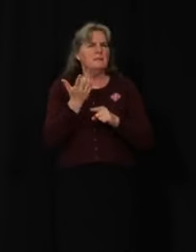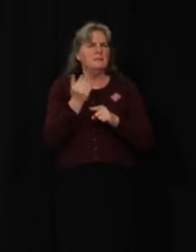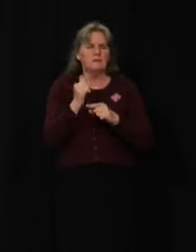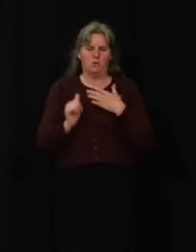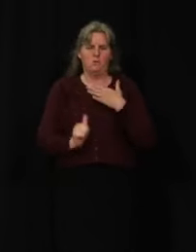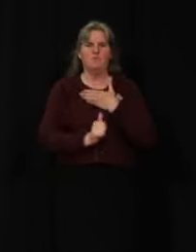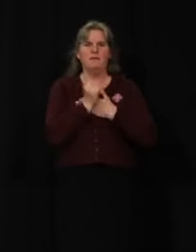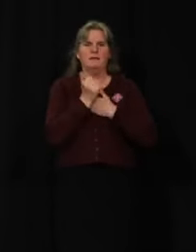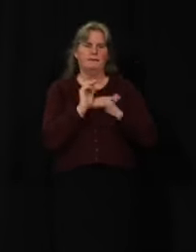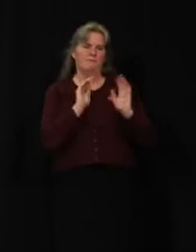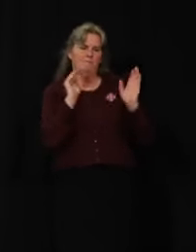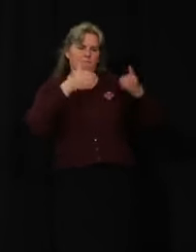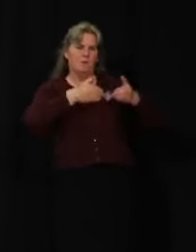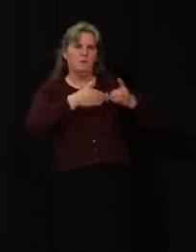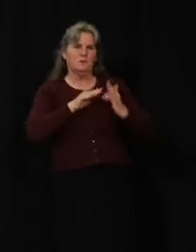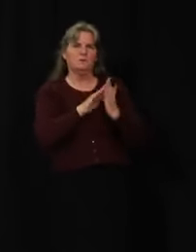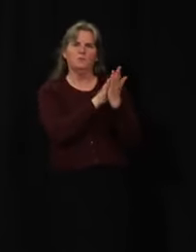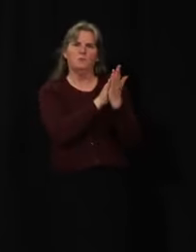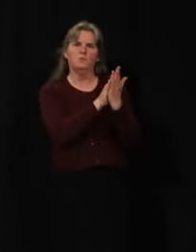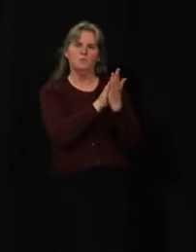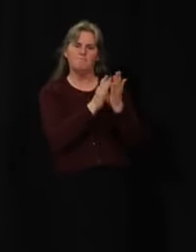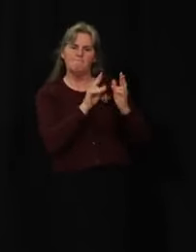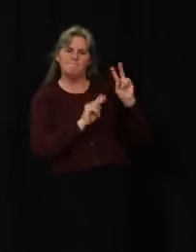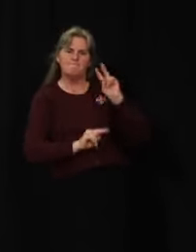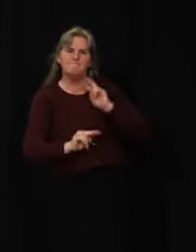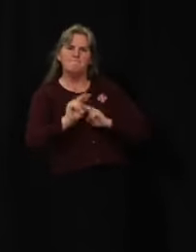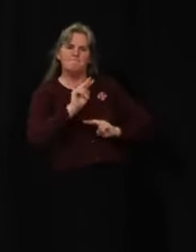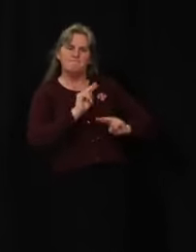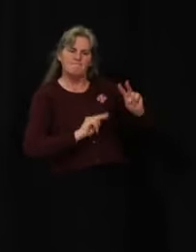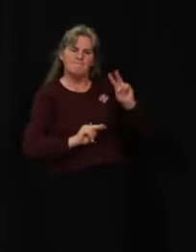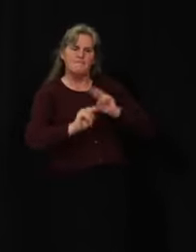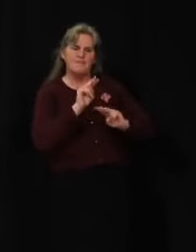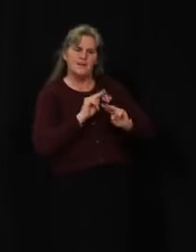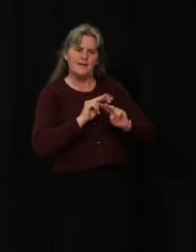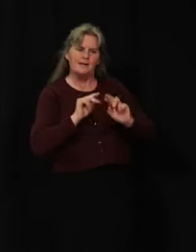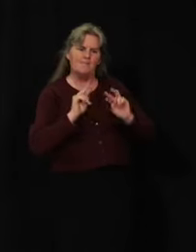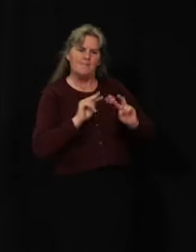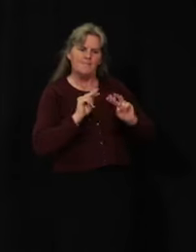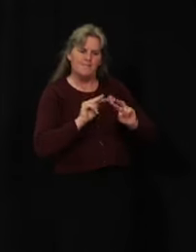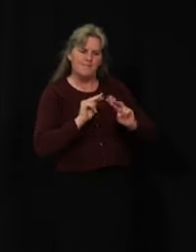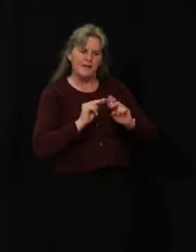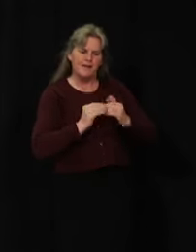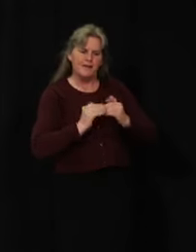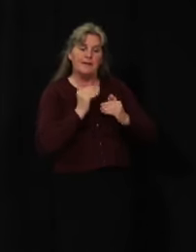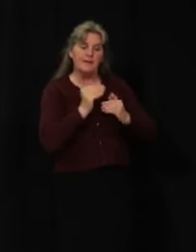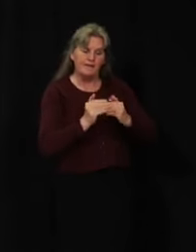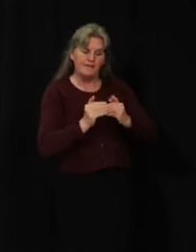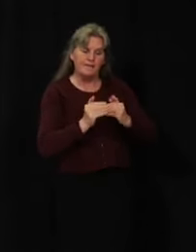risk-based approach that will guide our reopening, next steps